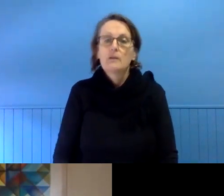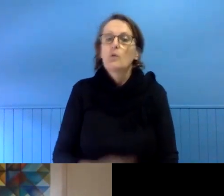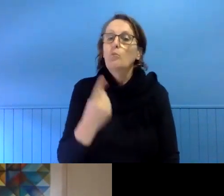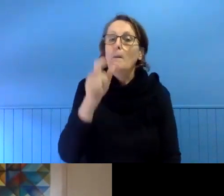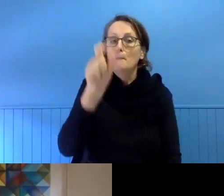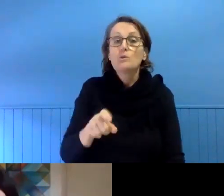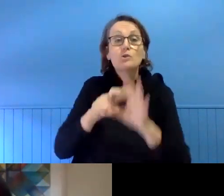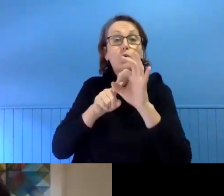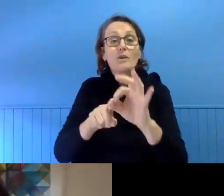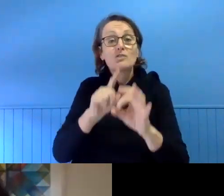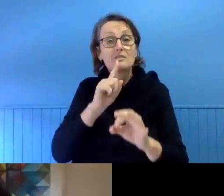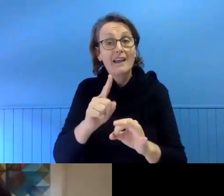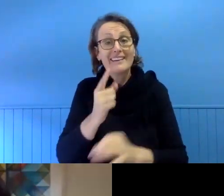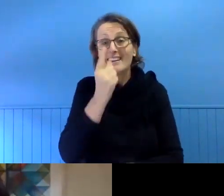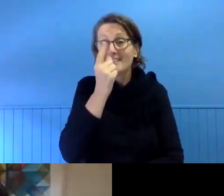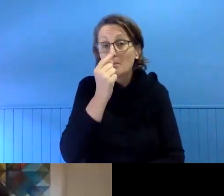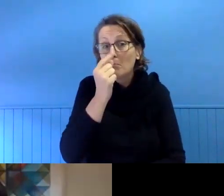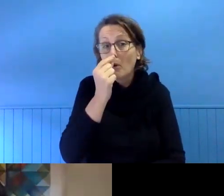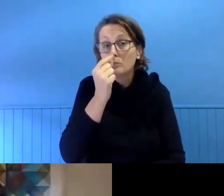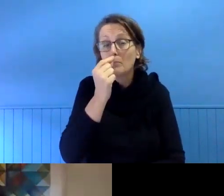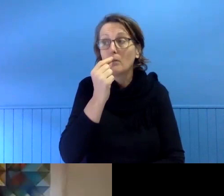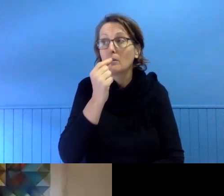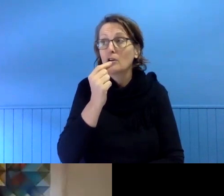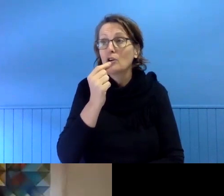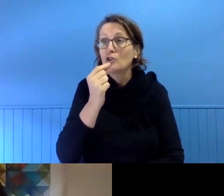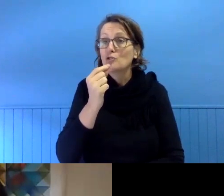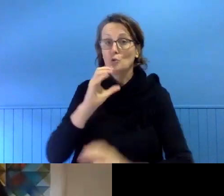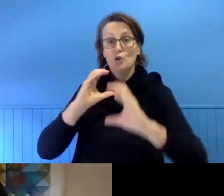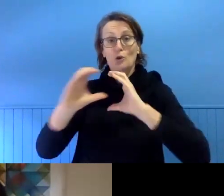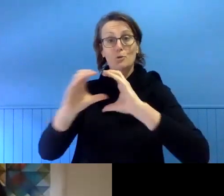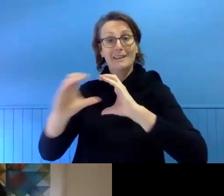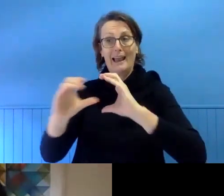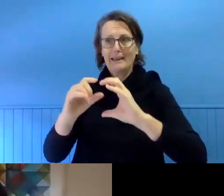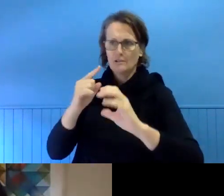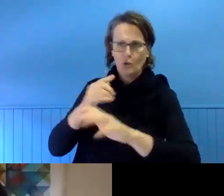communicate a sense of certainty when we don't have all of the information available?